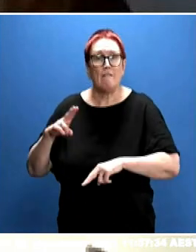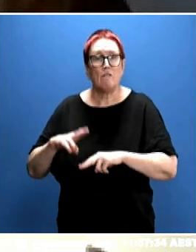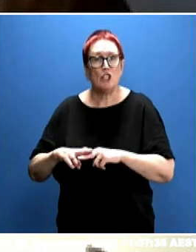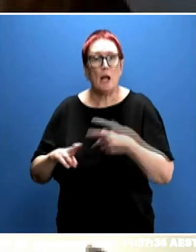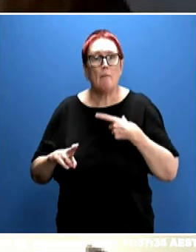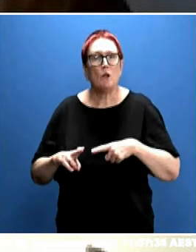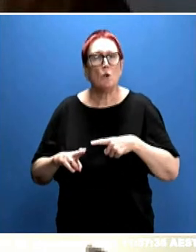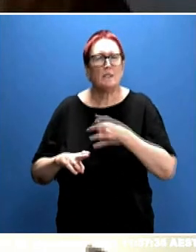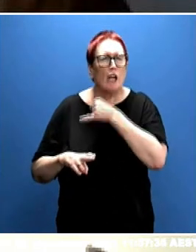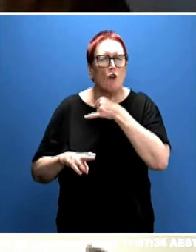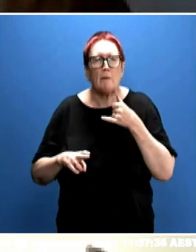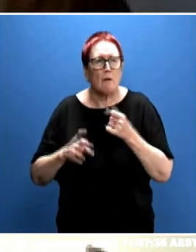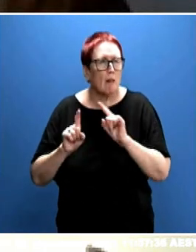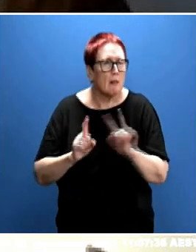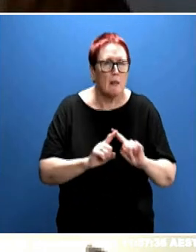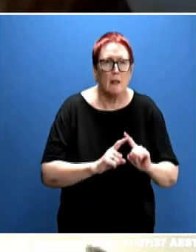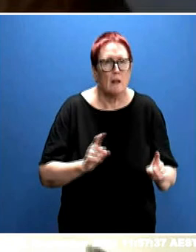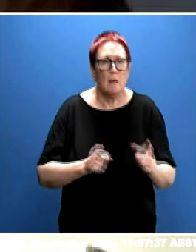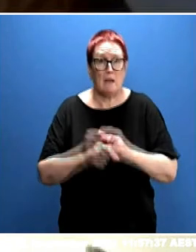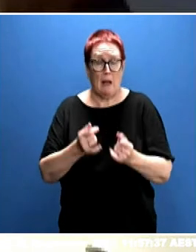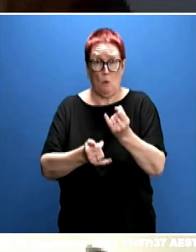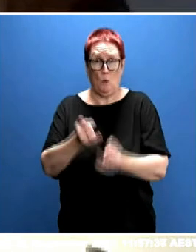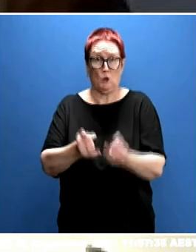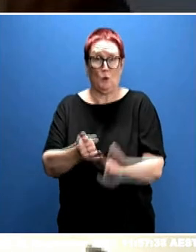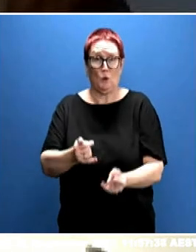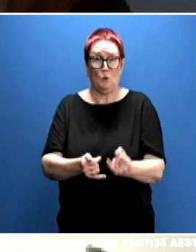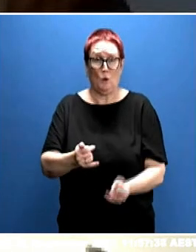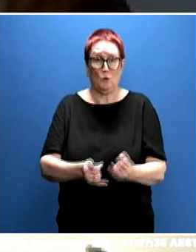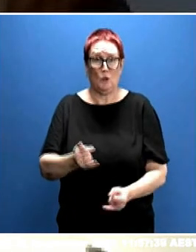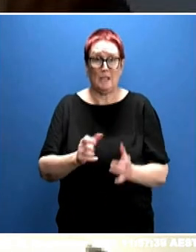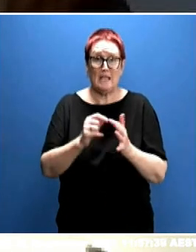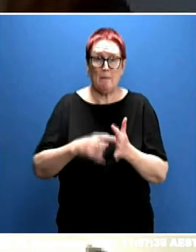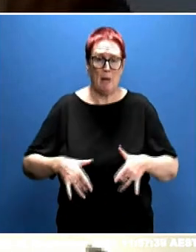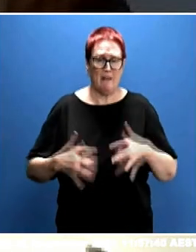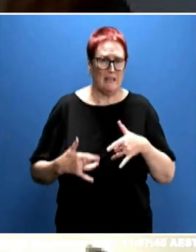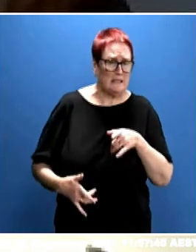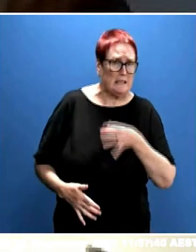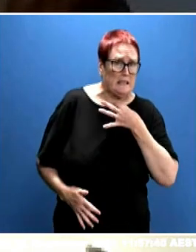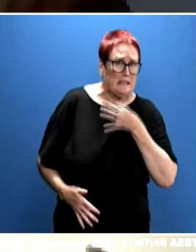her criminal activity had escalated, as they felt she was at risk of harm,